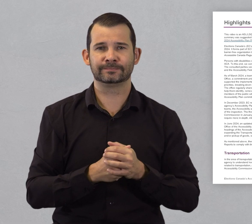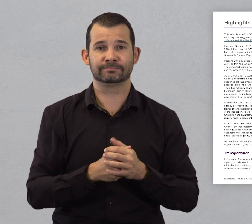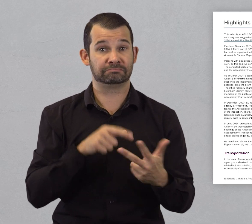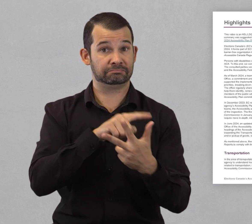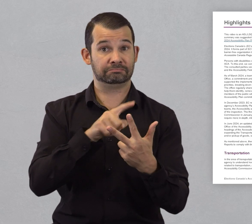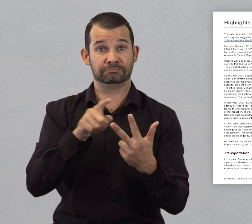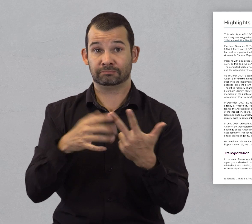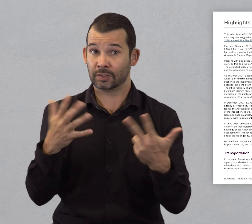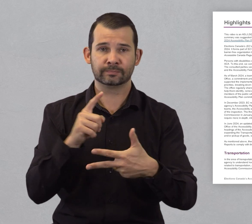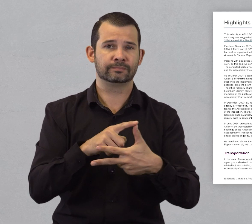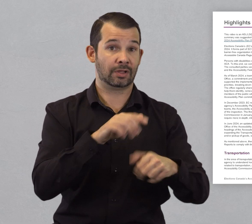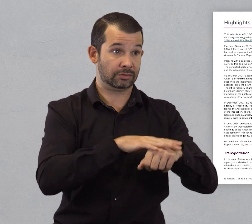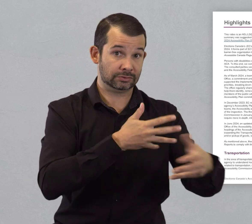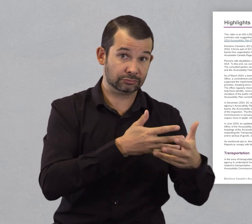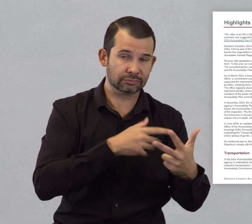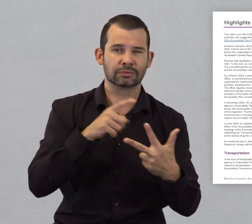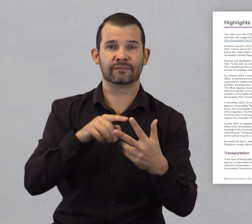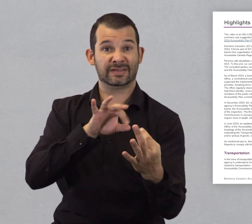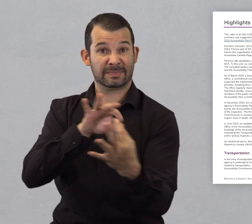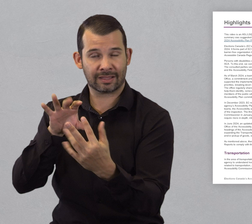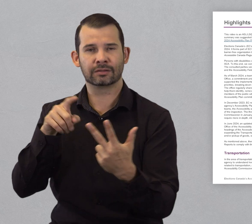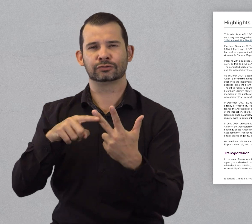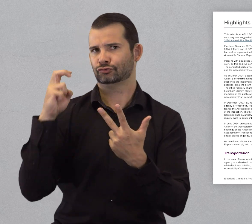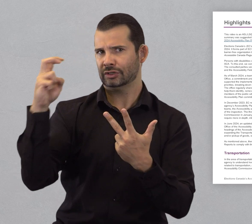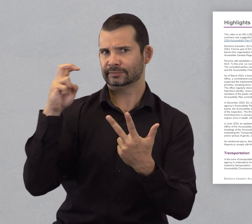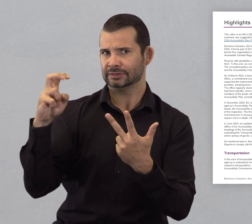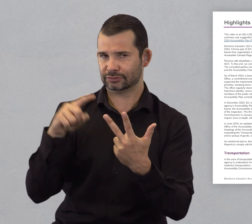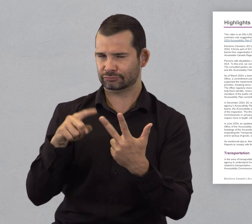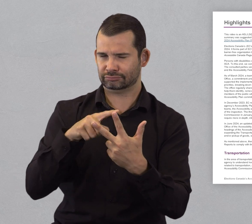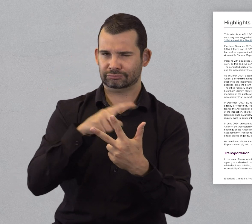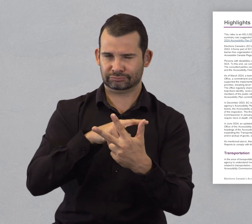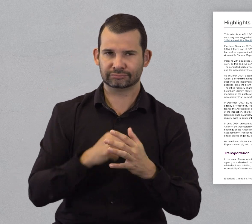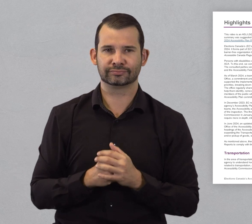consultation, feedback and the transportation pillar.